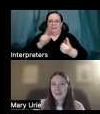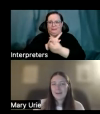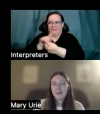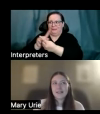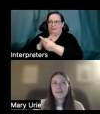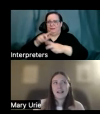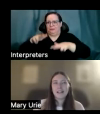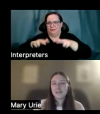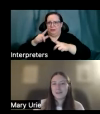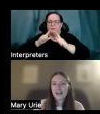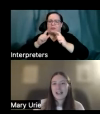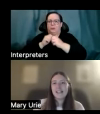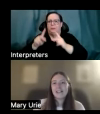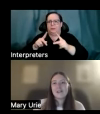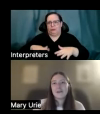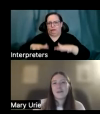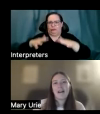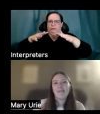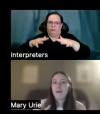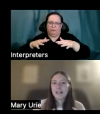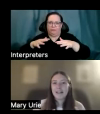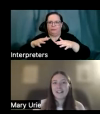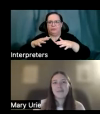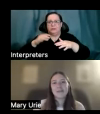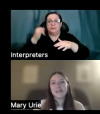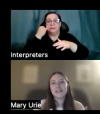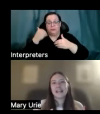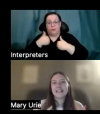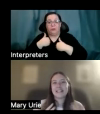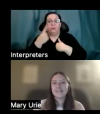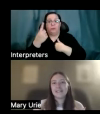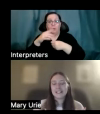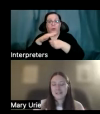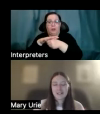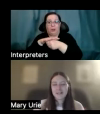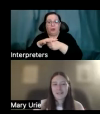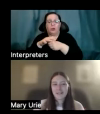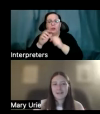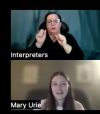Capitol can be kind of nerve wracking. So if you have one area where you can kind of give yourself a little bit of